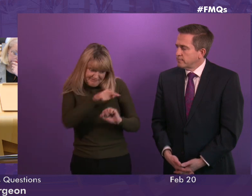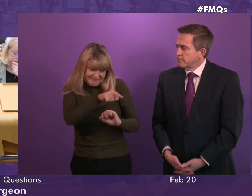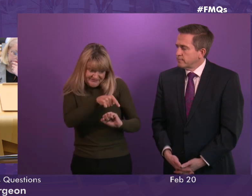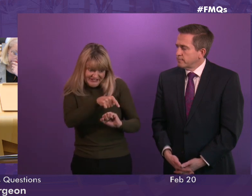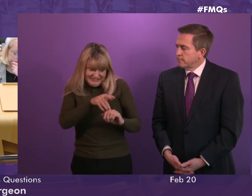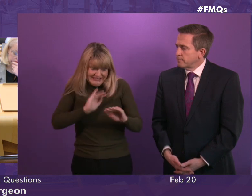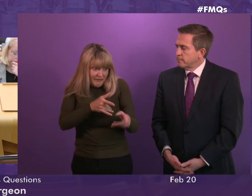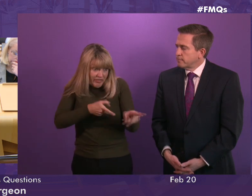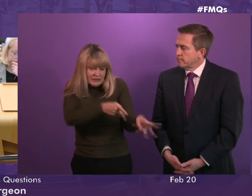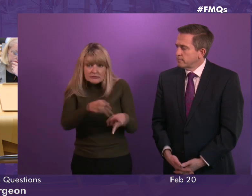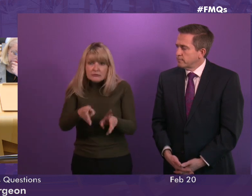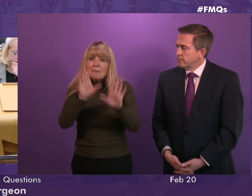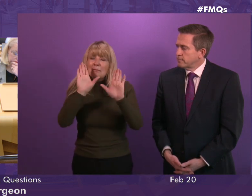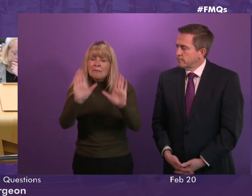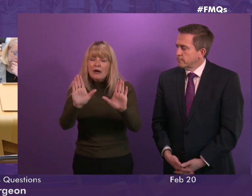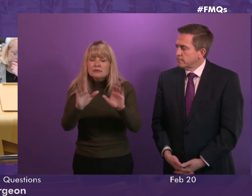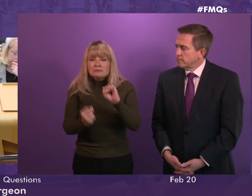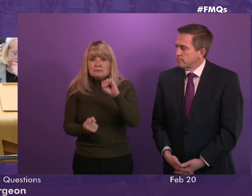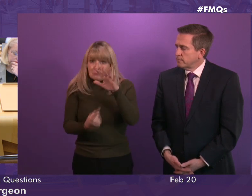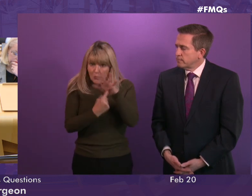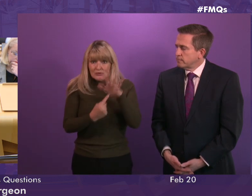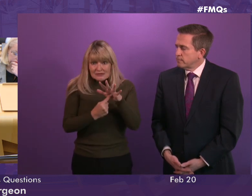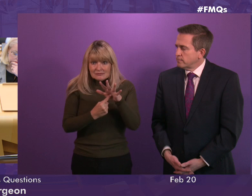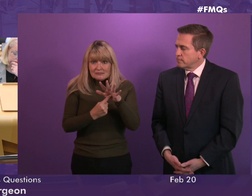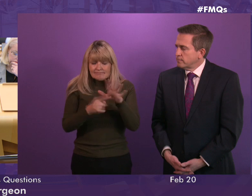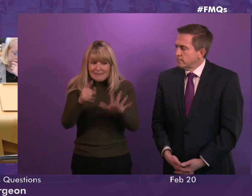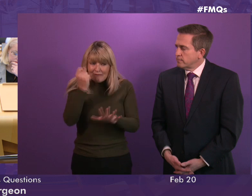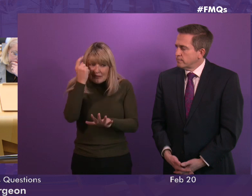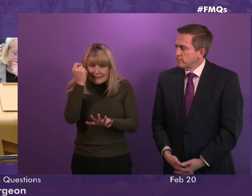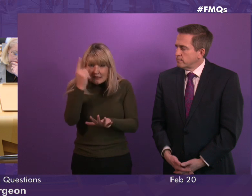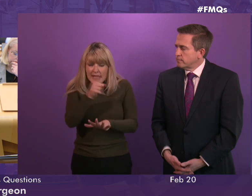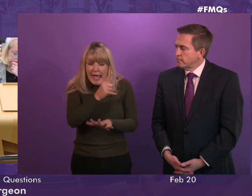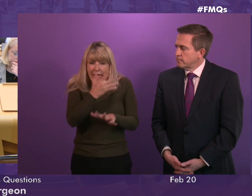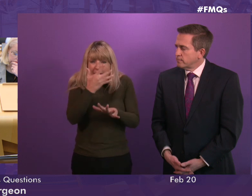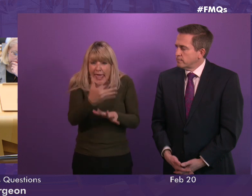to understand—this is an important point—the potential effects that changing eligibility